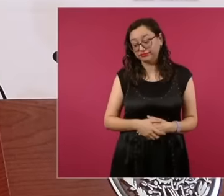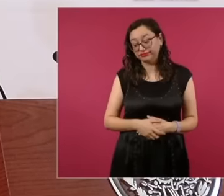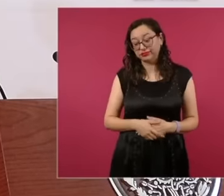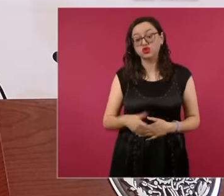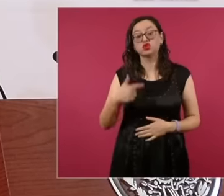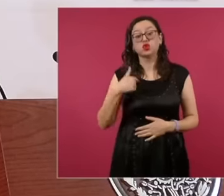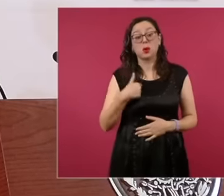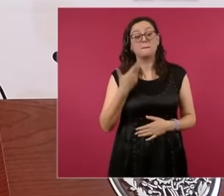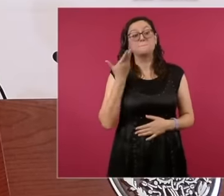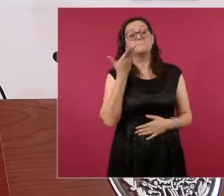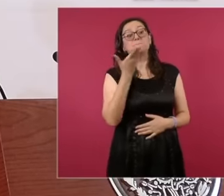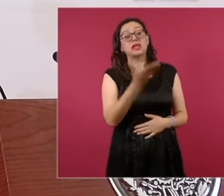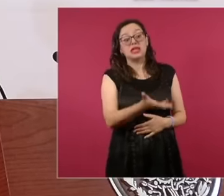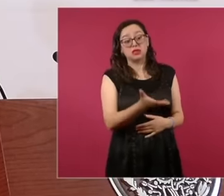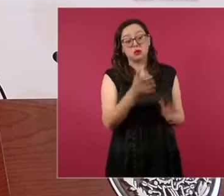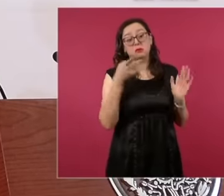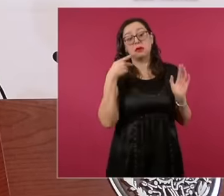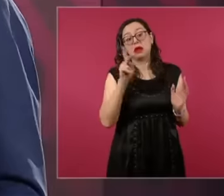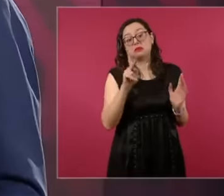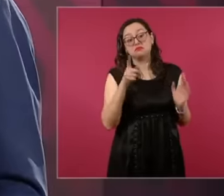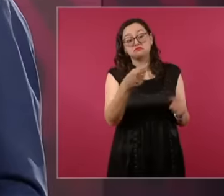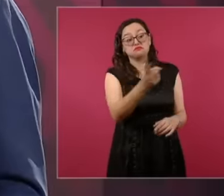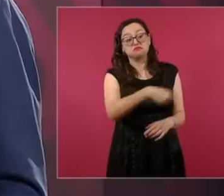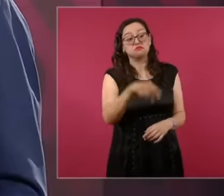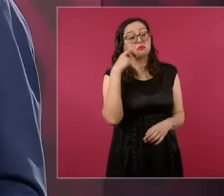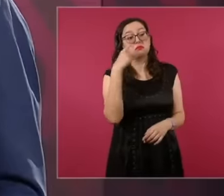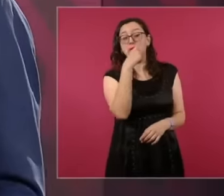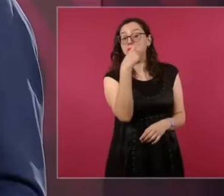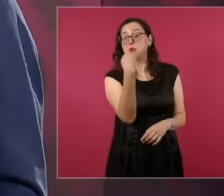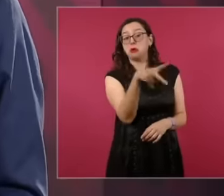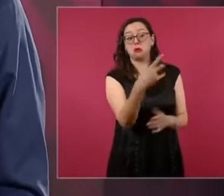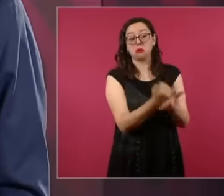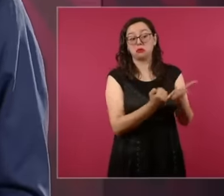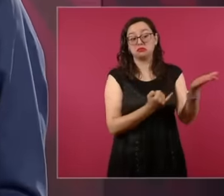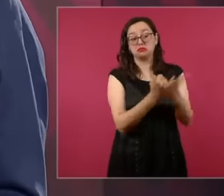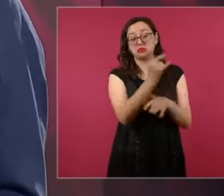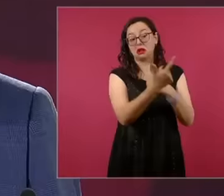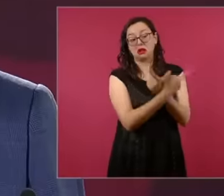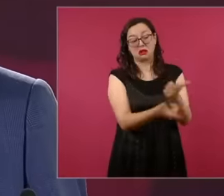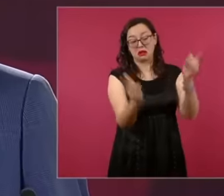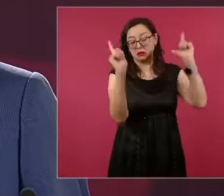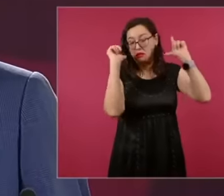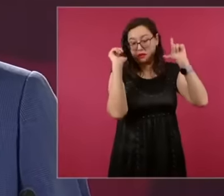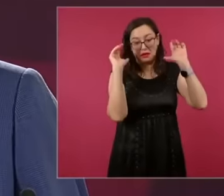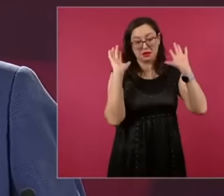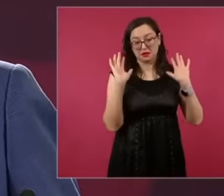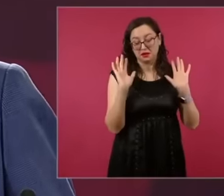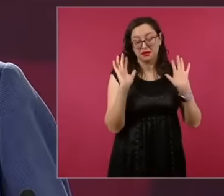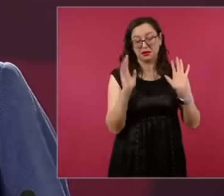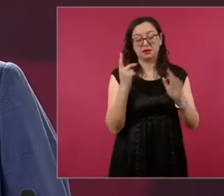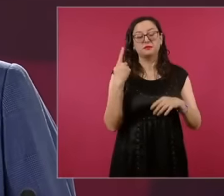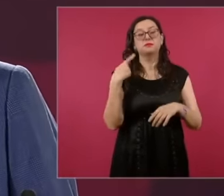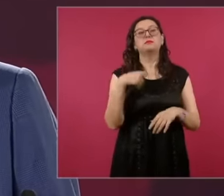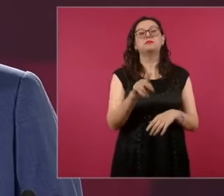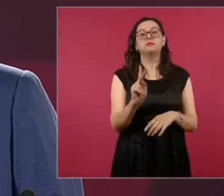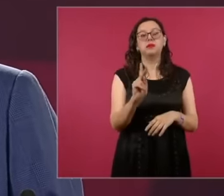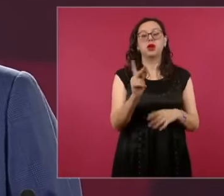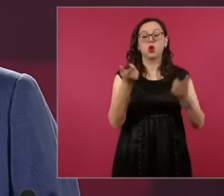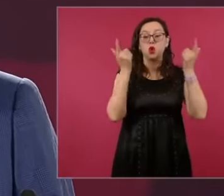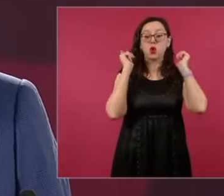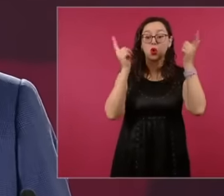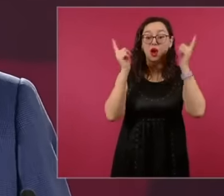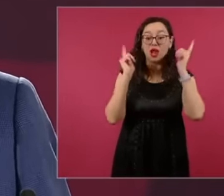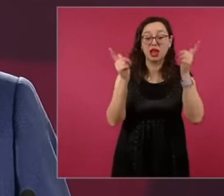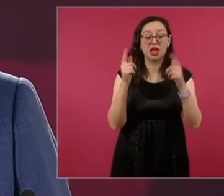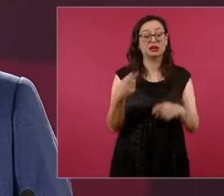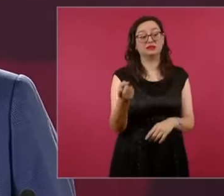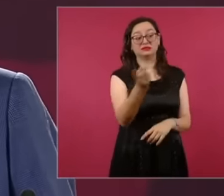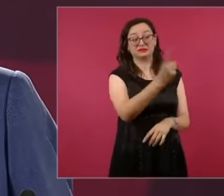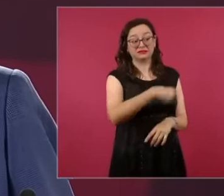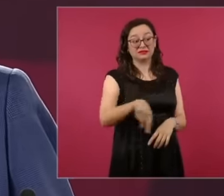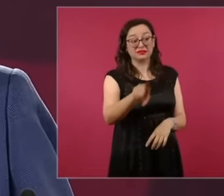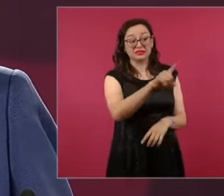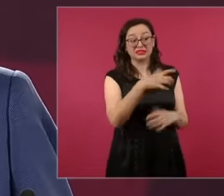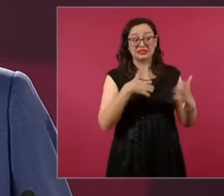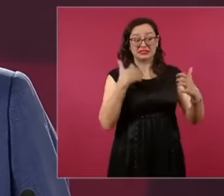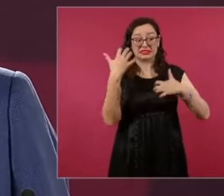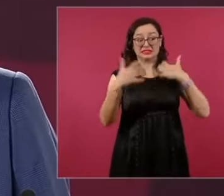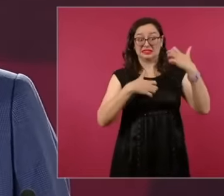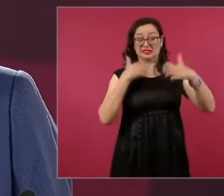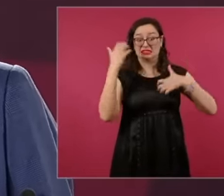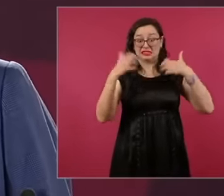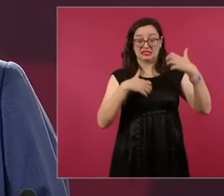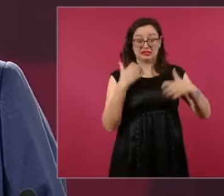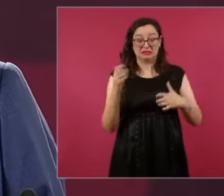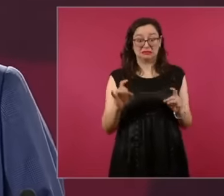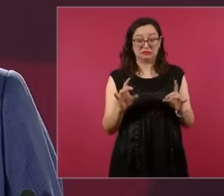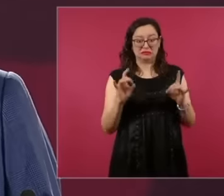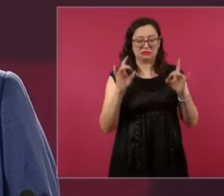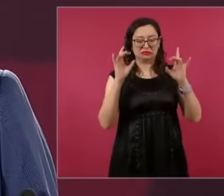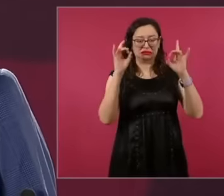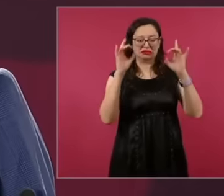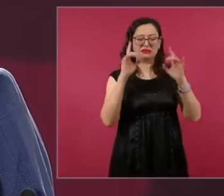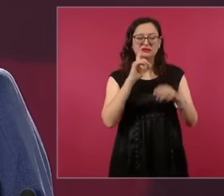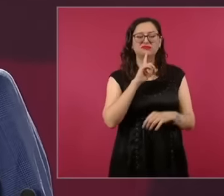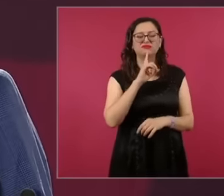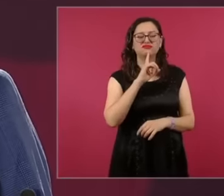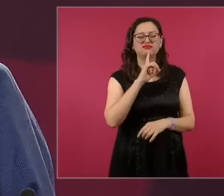for their sake some of the most angry ones kept silent for a few